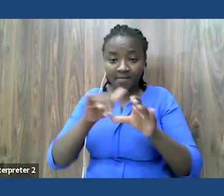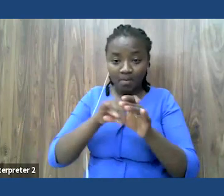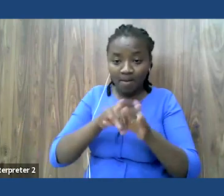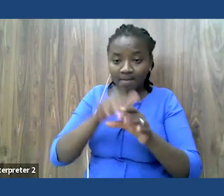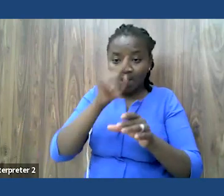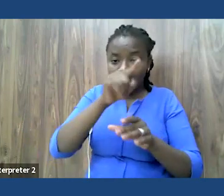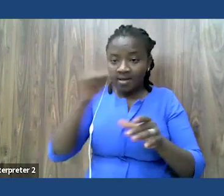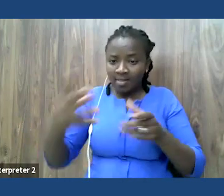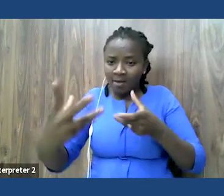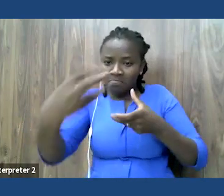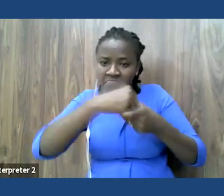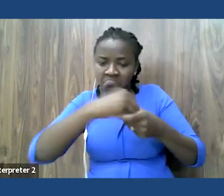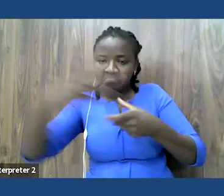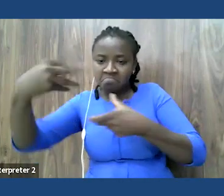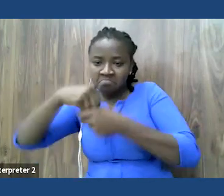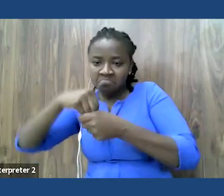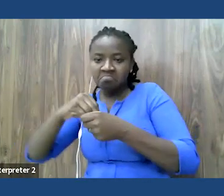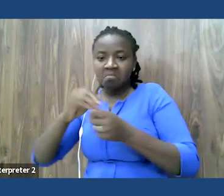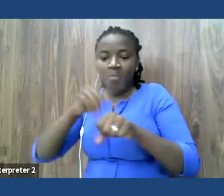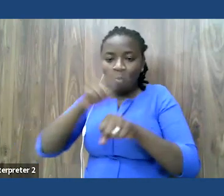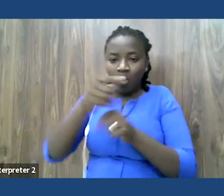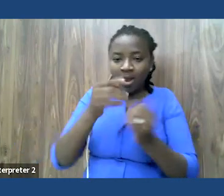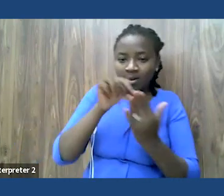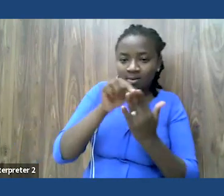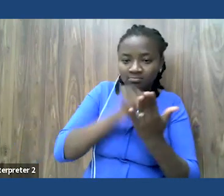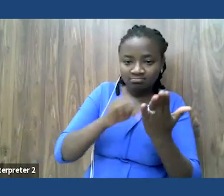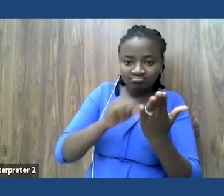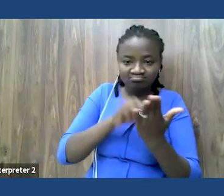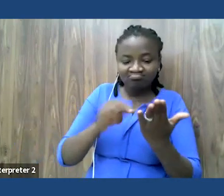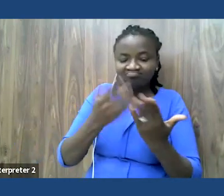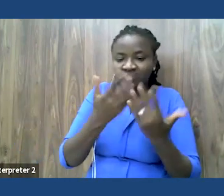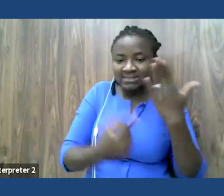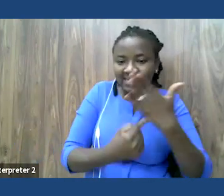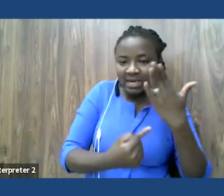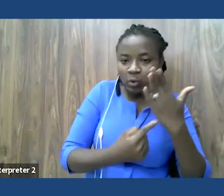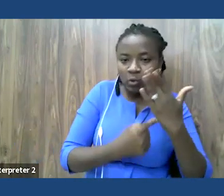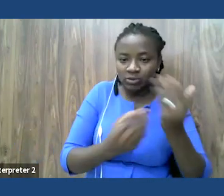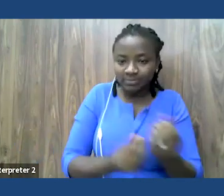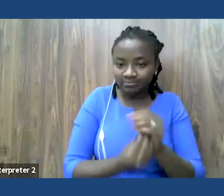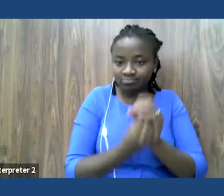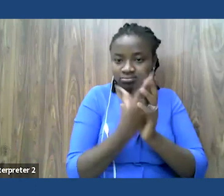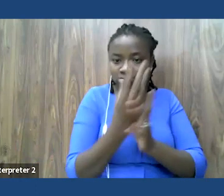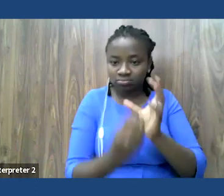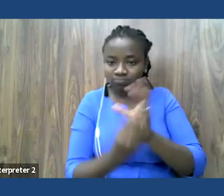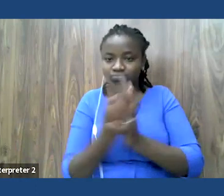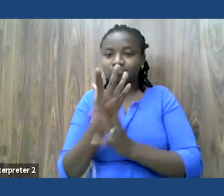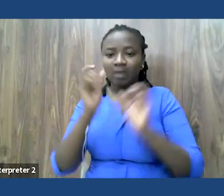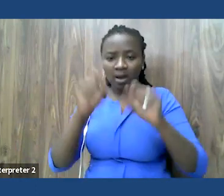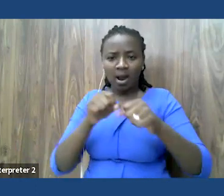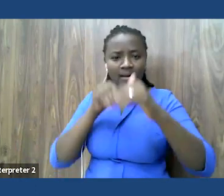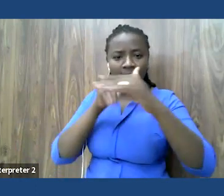some of our healthcare research enabling caregivers to have access to tools and portals alongside